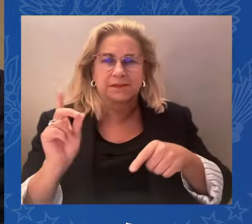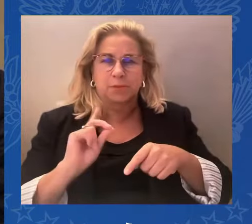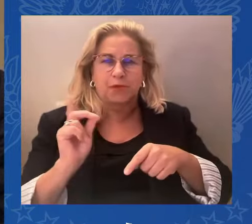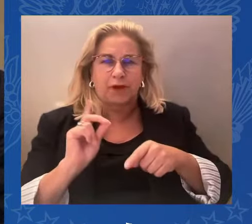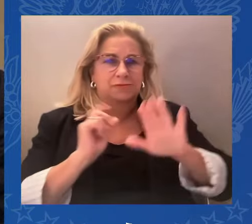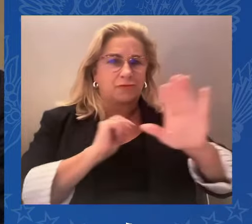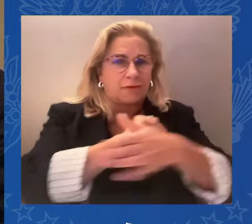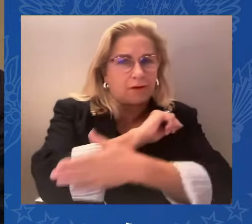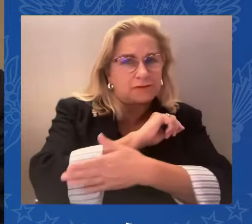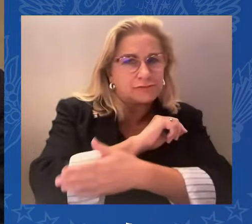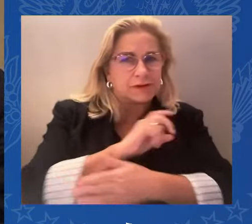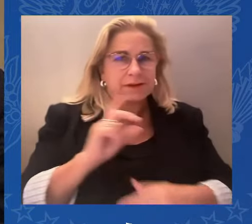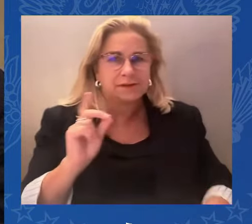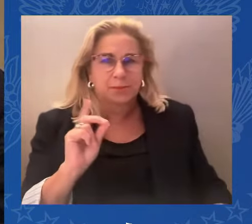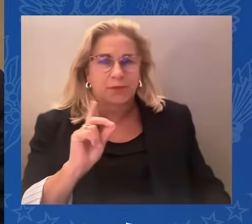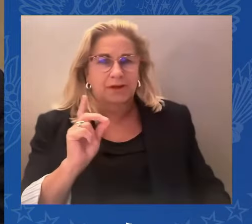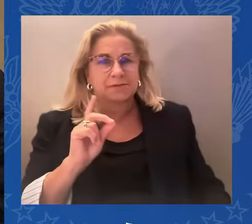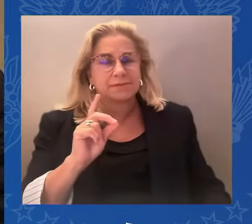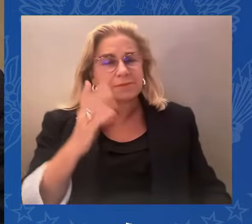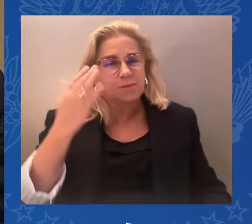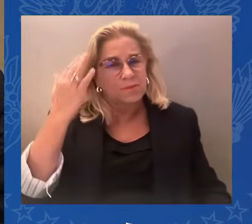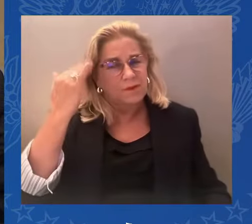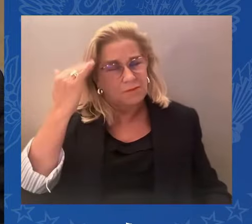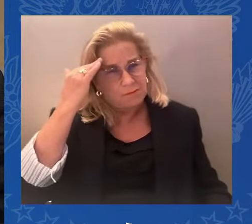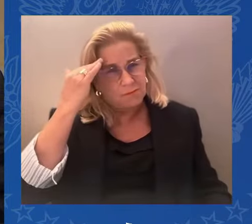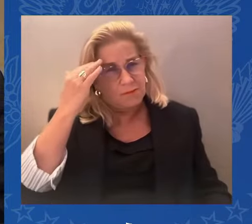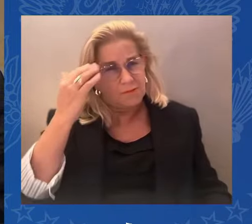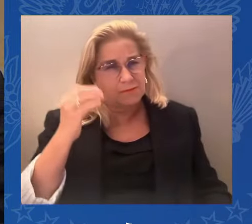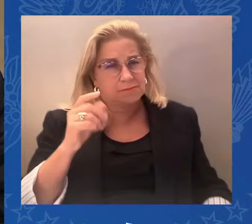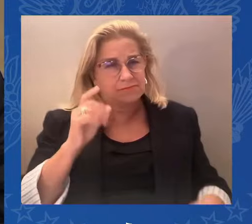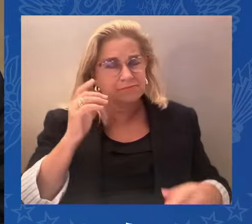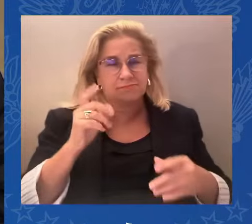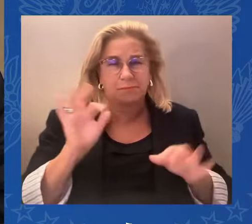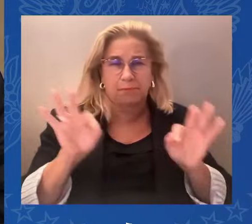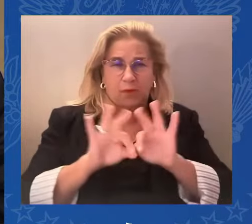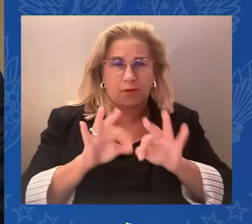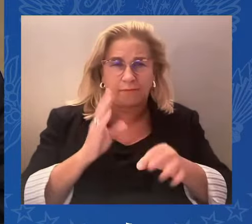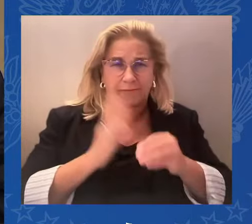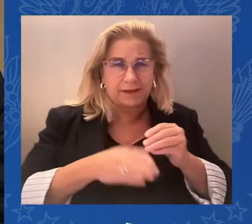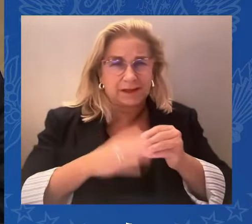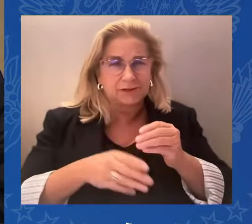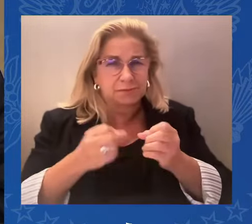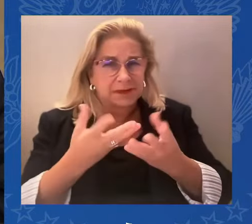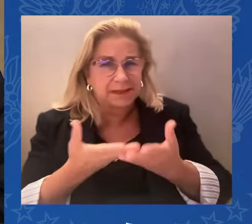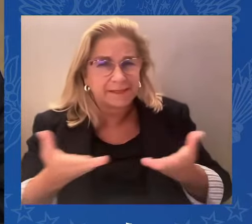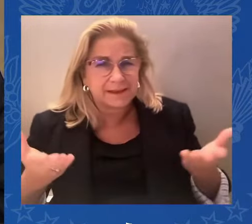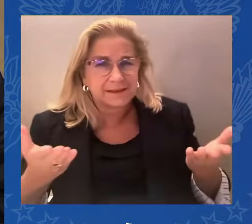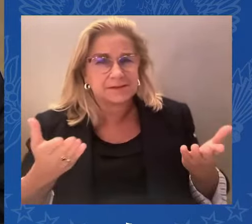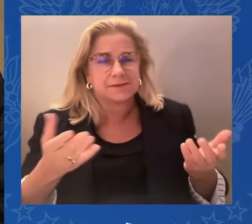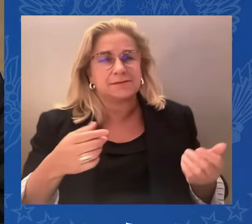I reached out to each of you -- each of your nations to propose we elevate the Quad, make it even more consequential.